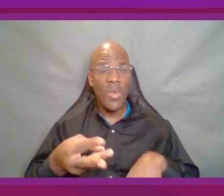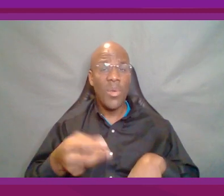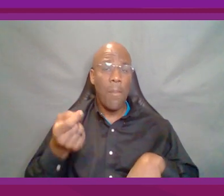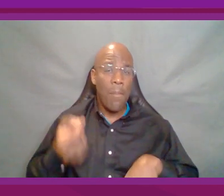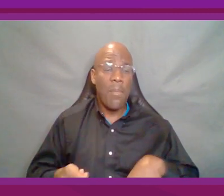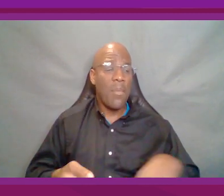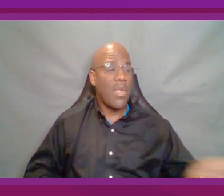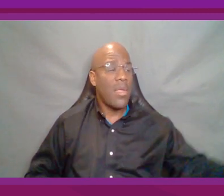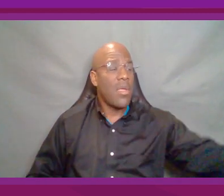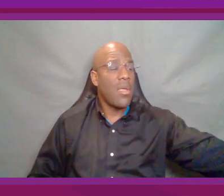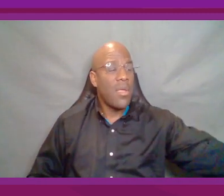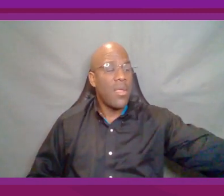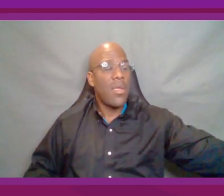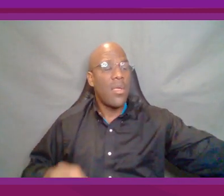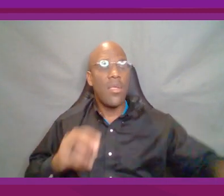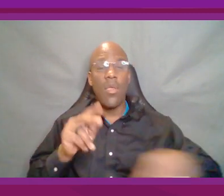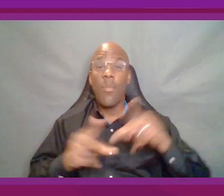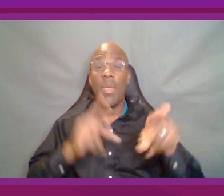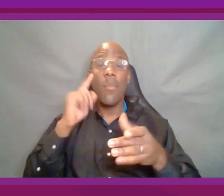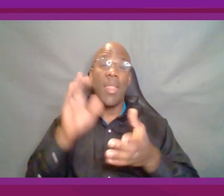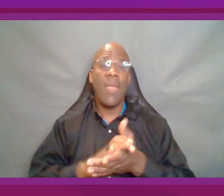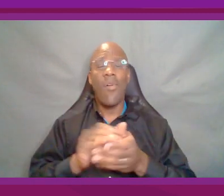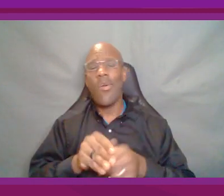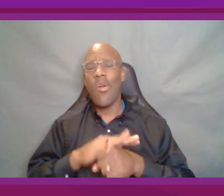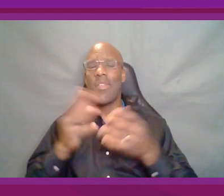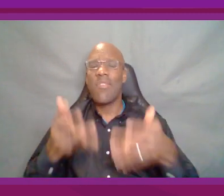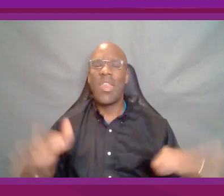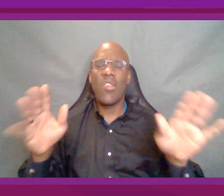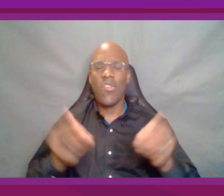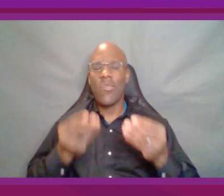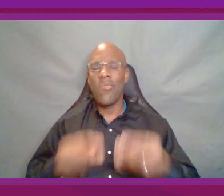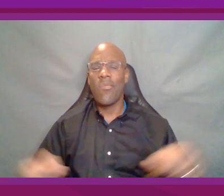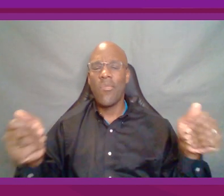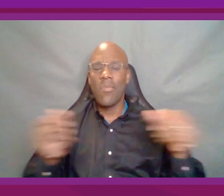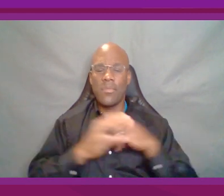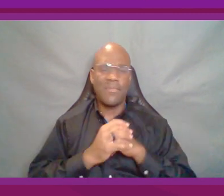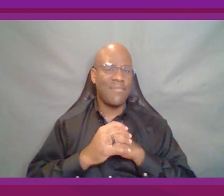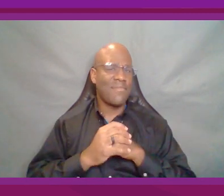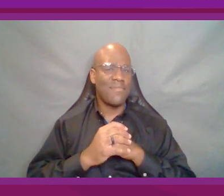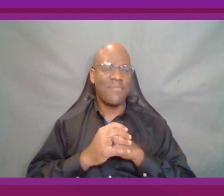it is it's - the belief structure that this is over, it's not over, this virus did not